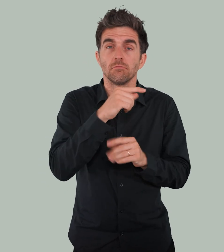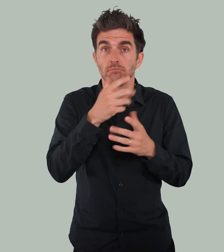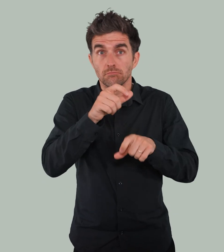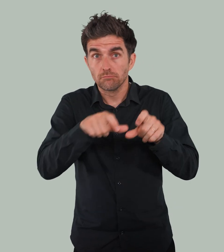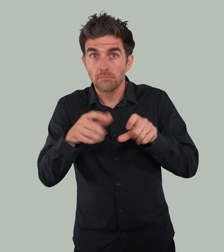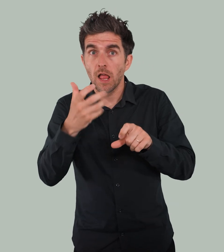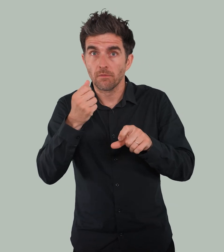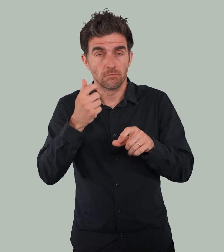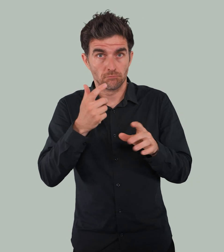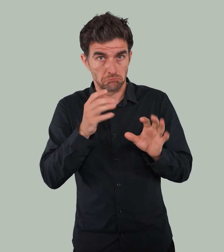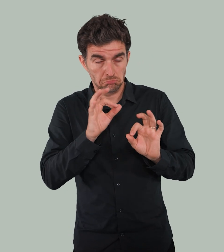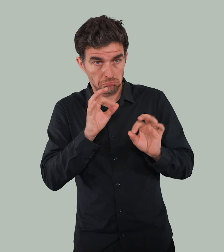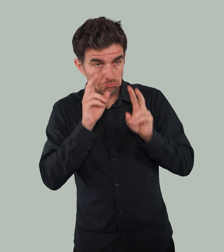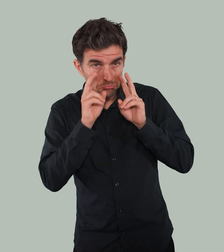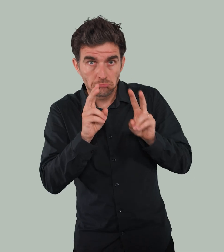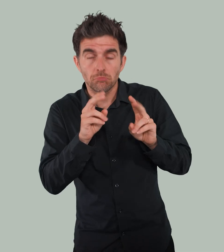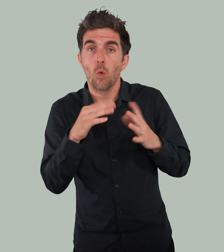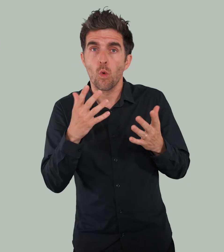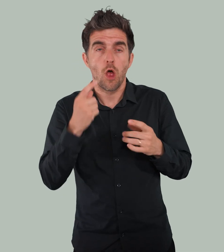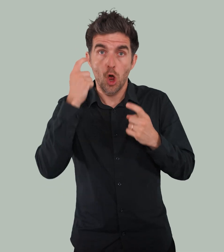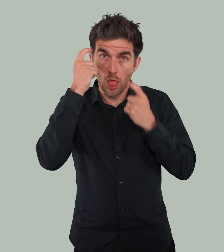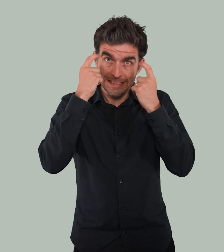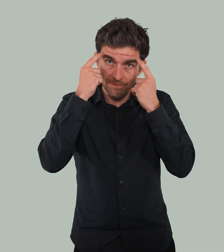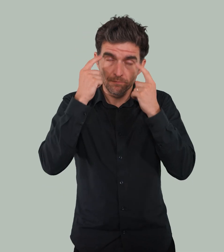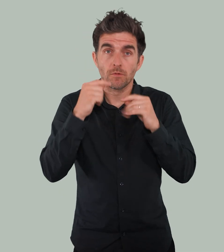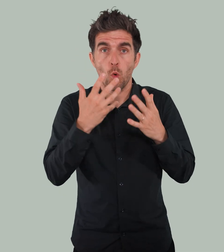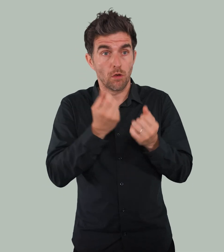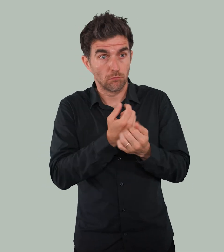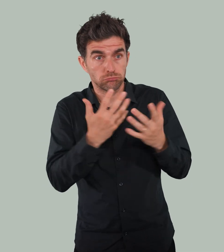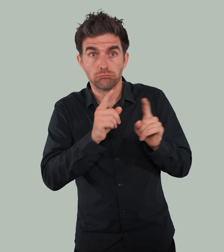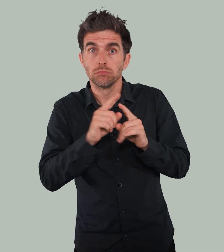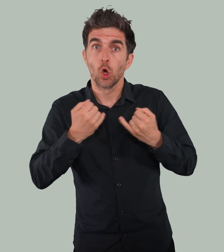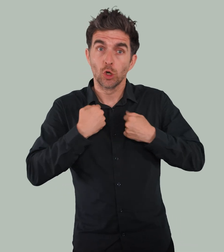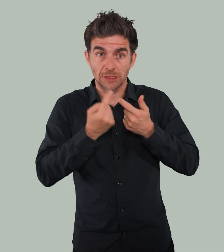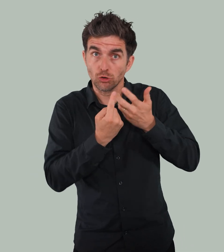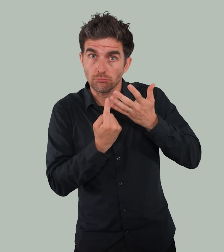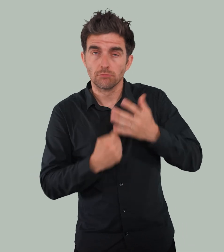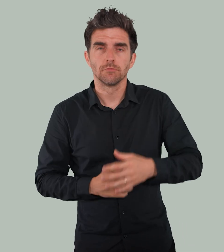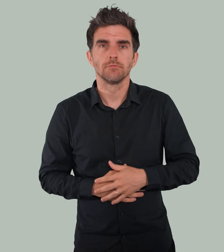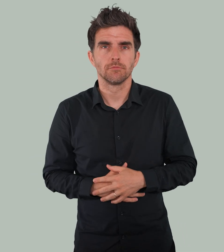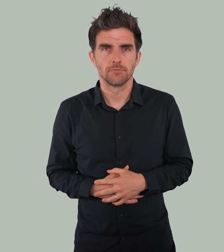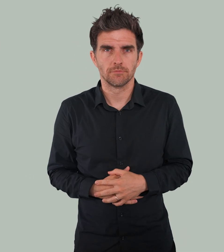particularly individuals with non visible, cognitive or multiple conditions.